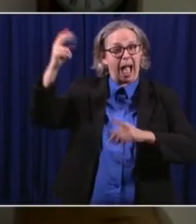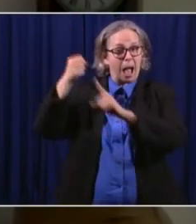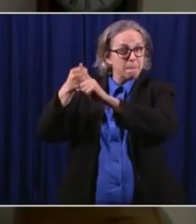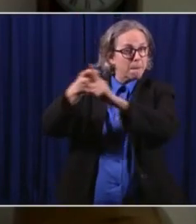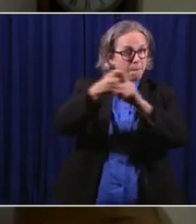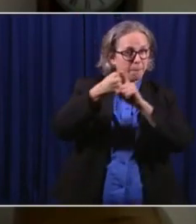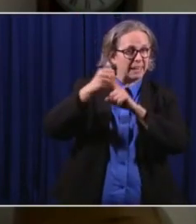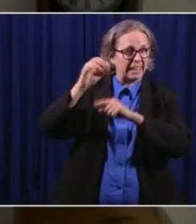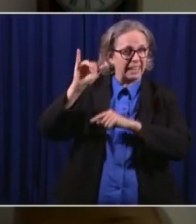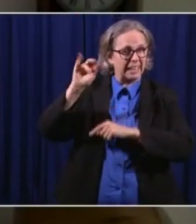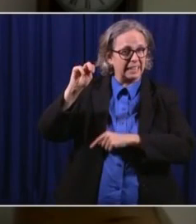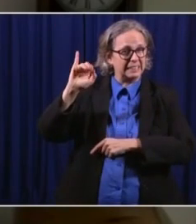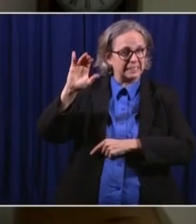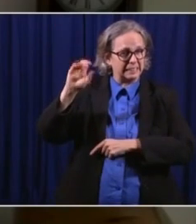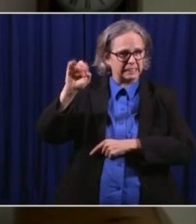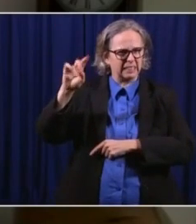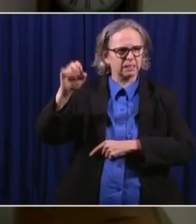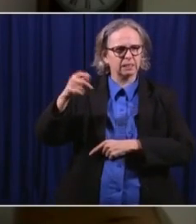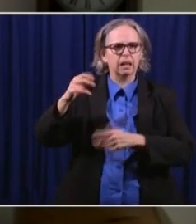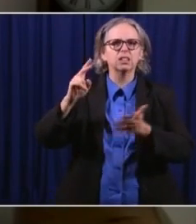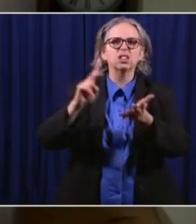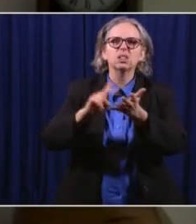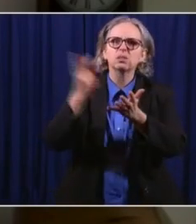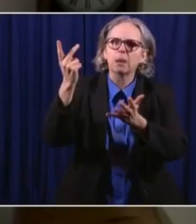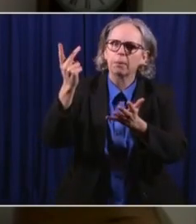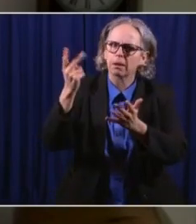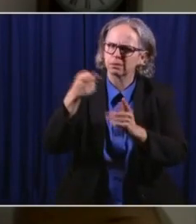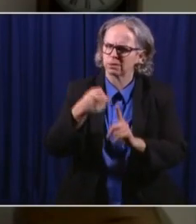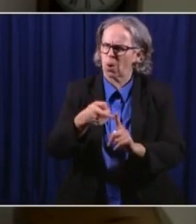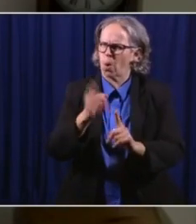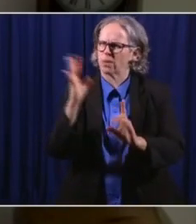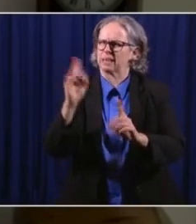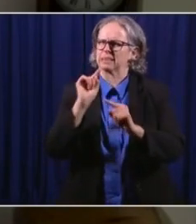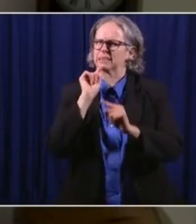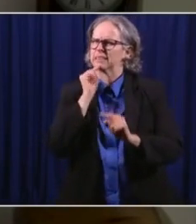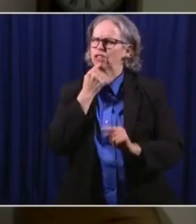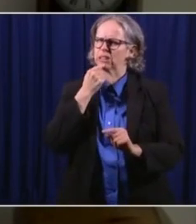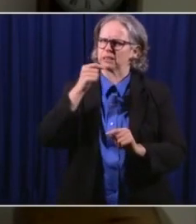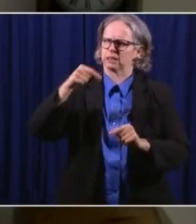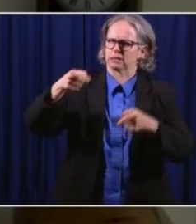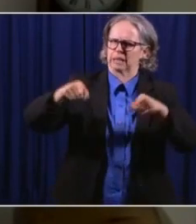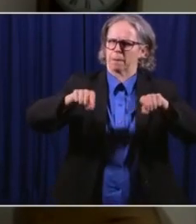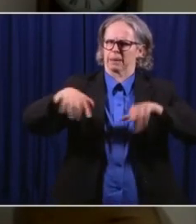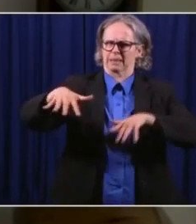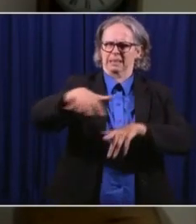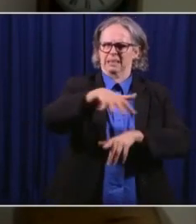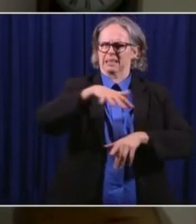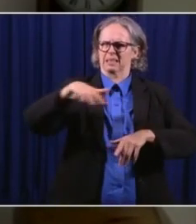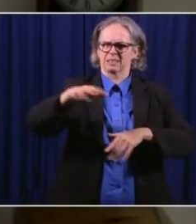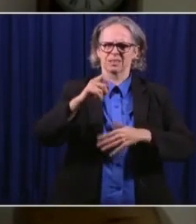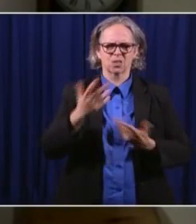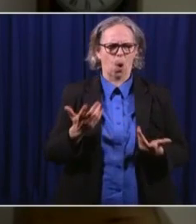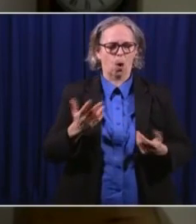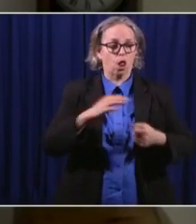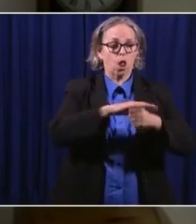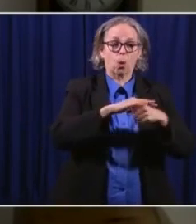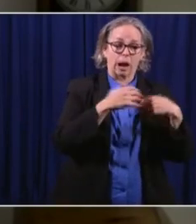AND SO THAT REMAINS DOUBLE OVER DOUBLE WHAT IS CONSIDERED A HIGH INCIDENCE OF THE CASES. DURING THE PAST FEW WEEKS, THE